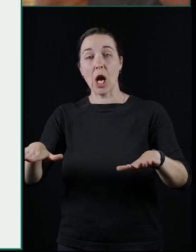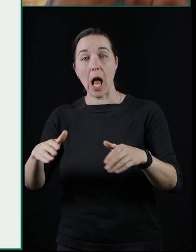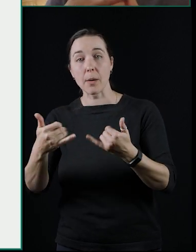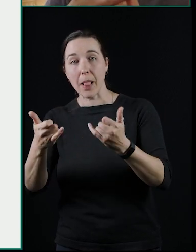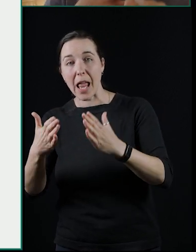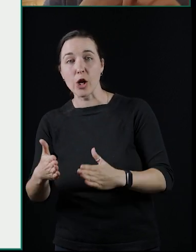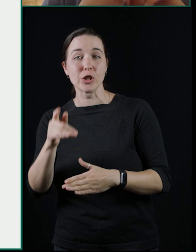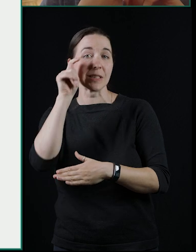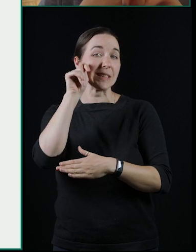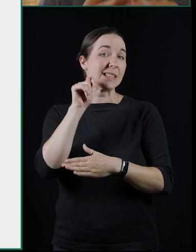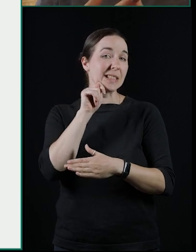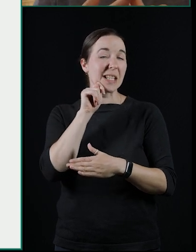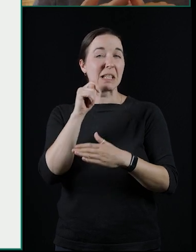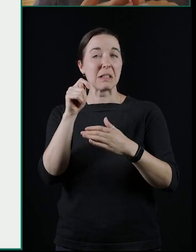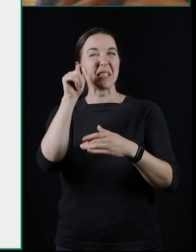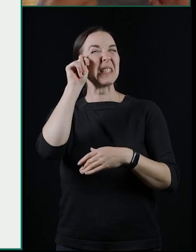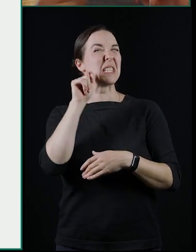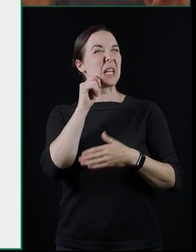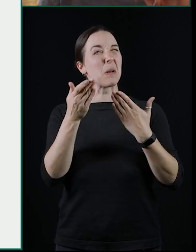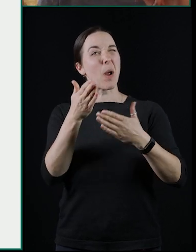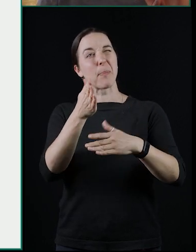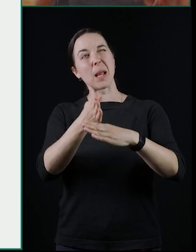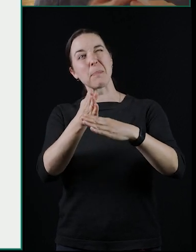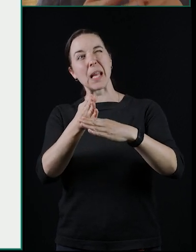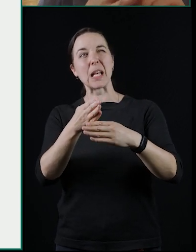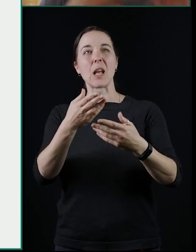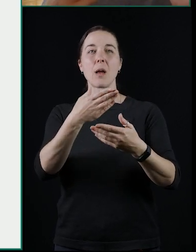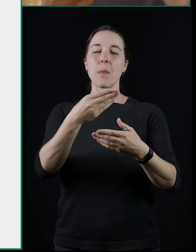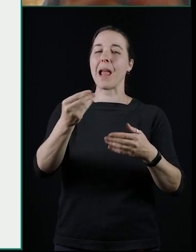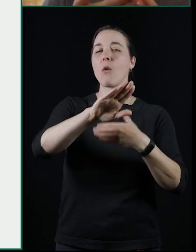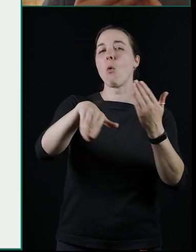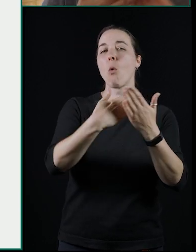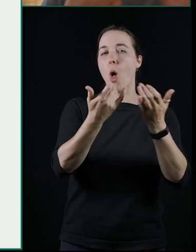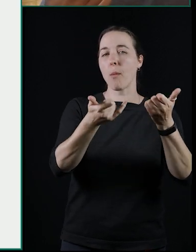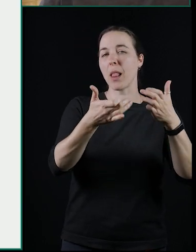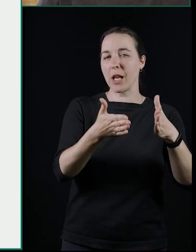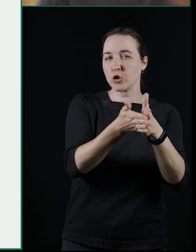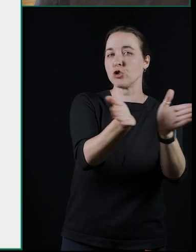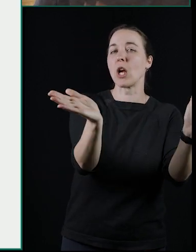Child players and team players is probably medium and all players in general.